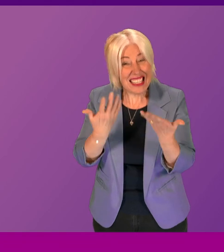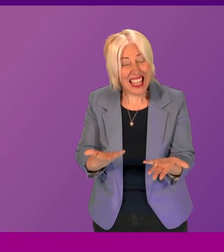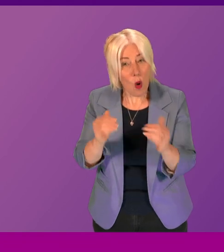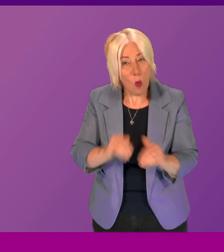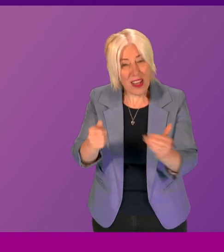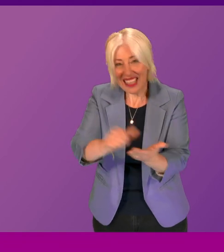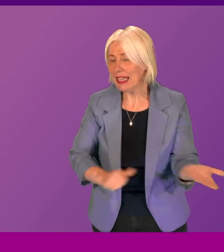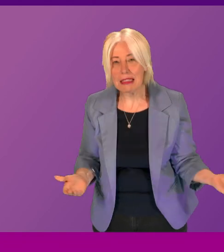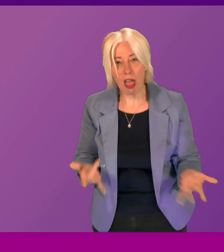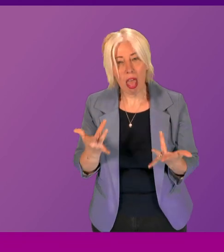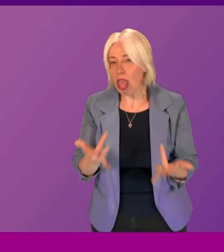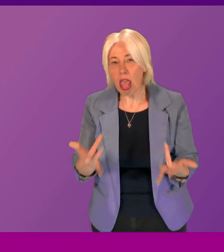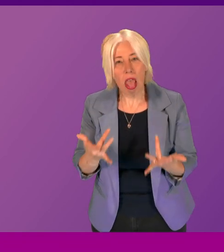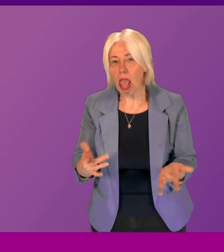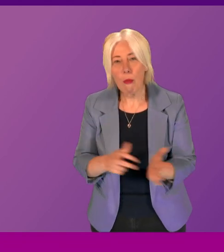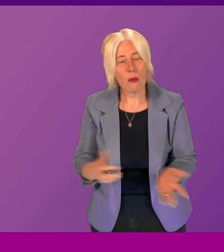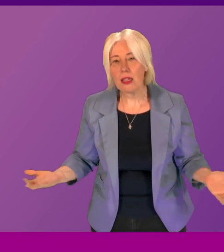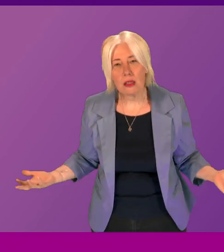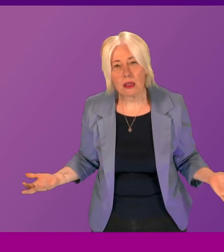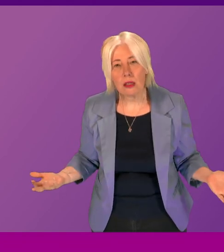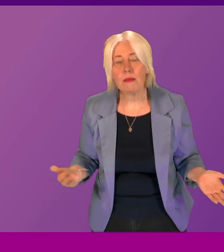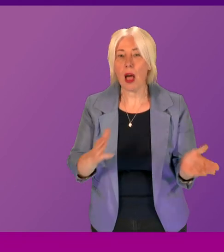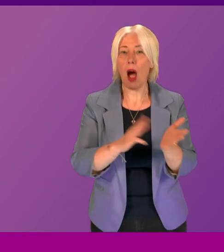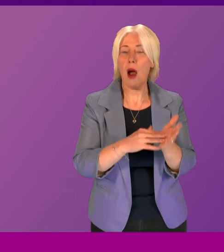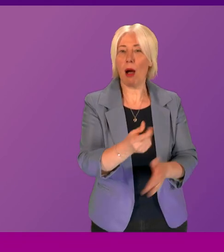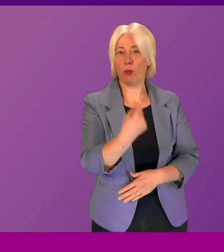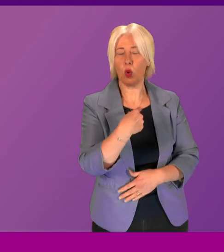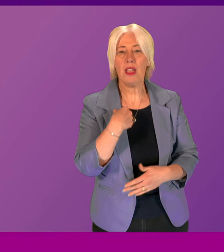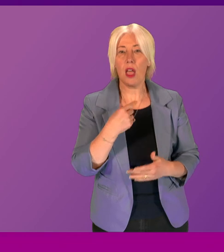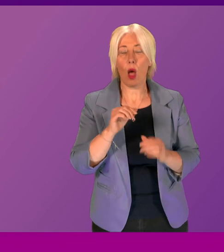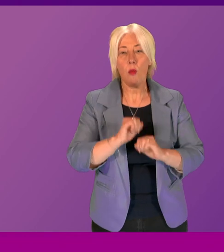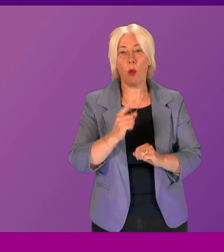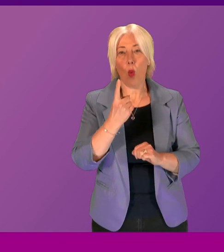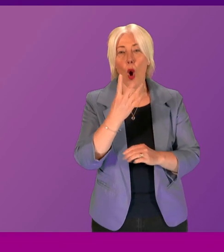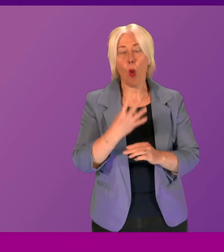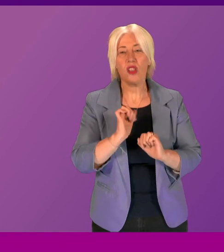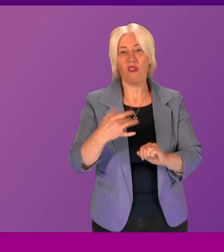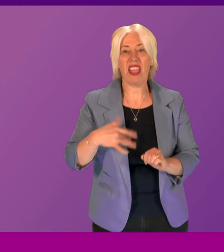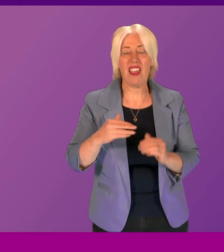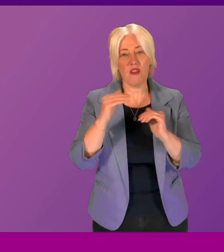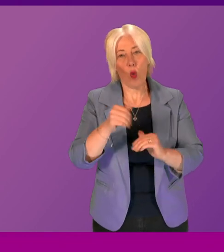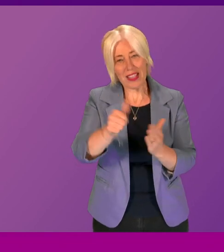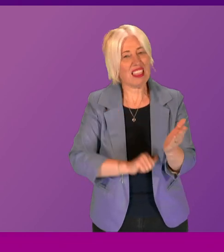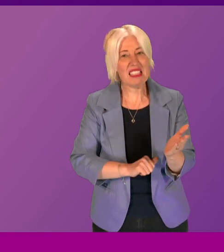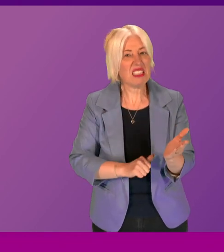still has no appointment. Her mum told me: “My daughter has spent a quarter of her life on a waiting list and no one seems to